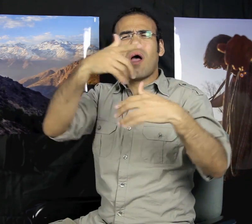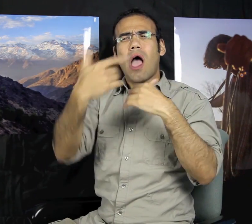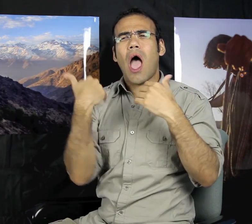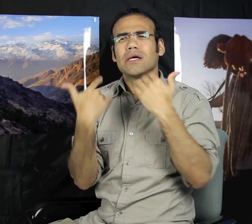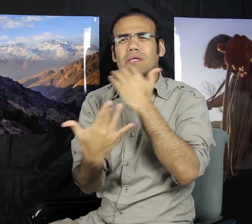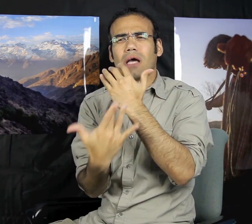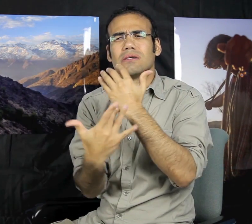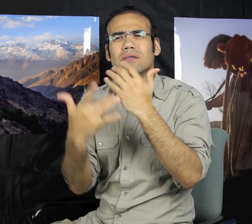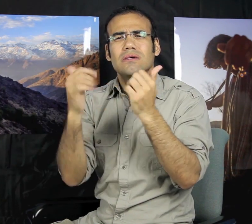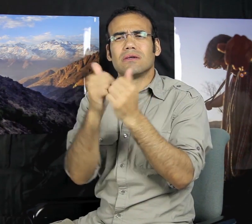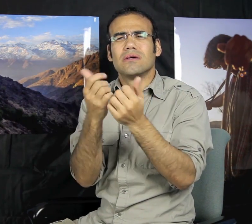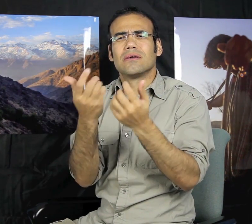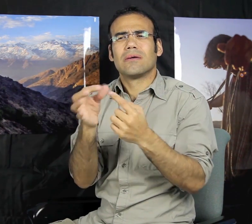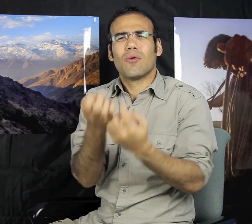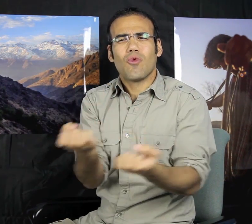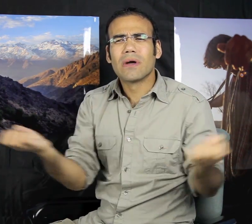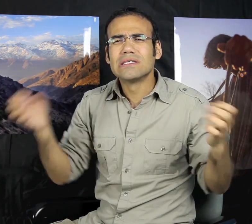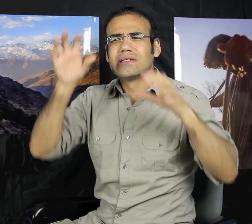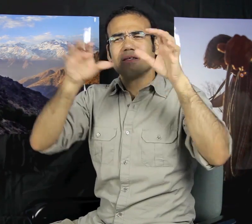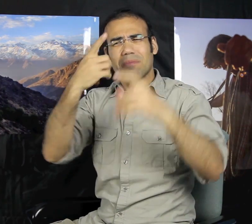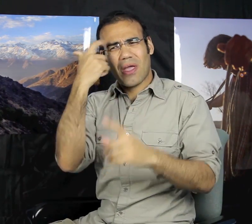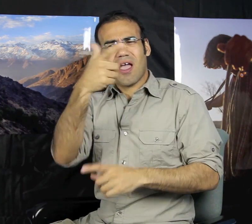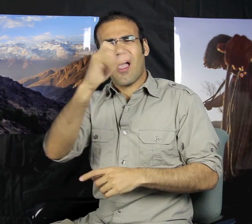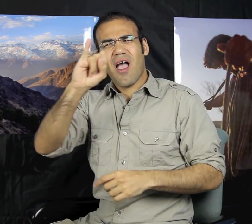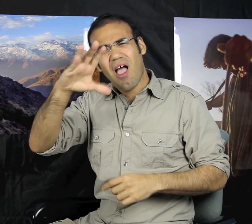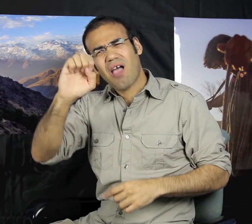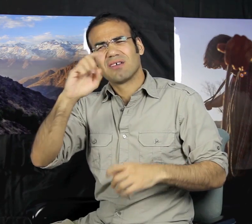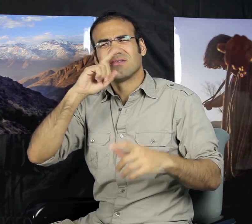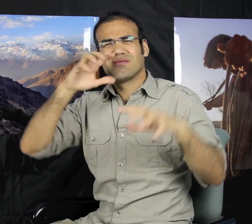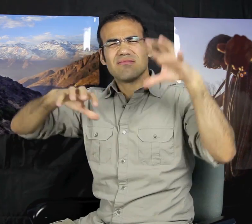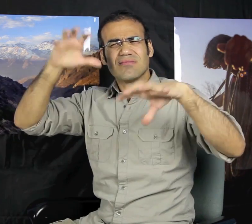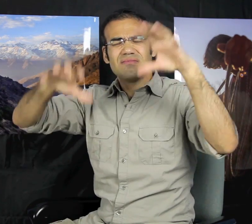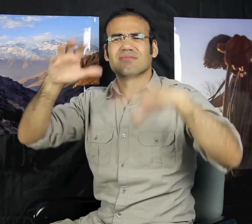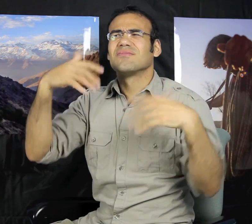You have to have mountain climbing equipment because there was a lot of ice to climb over.